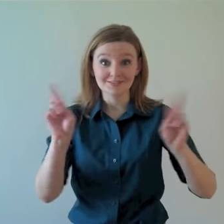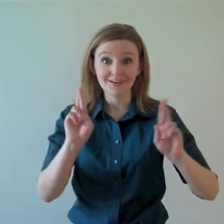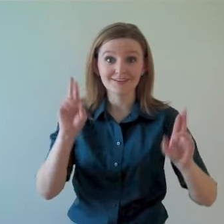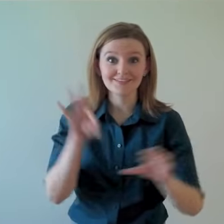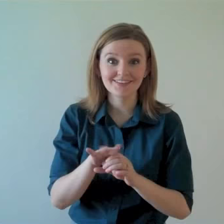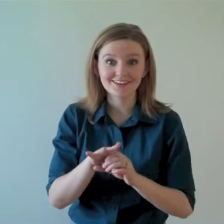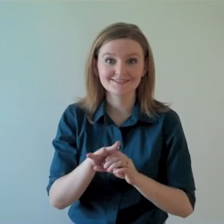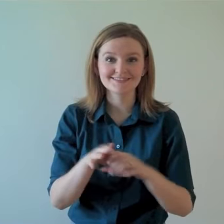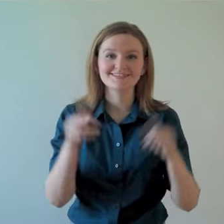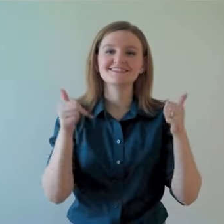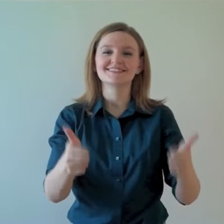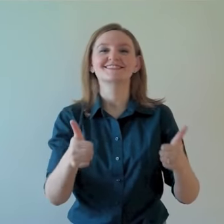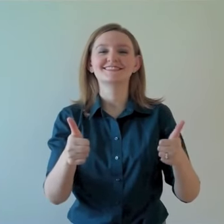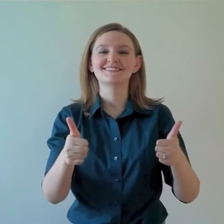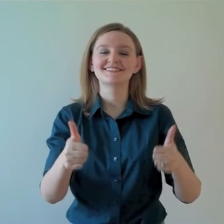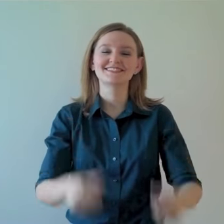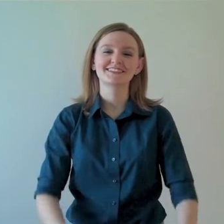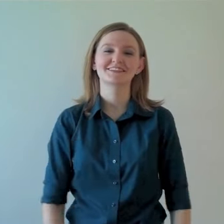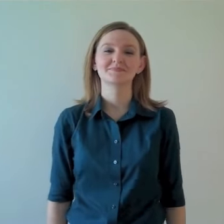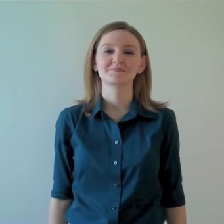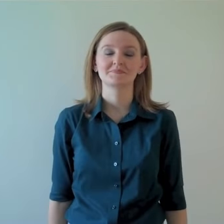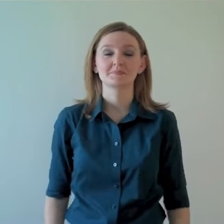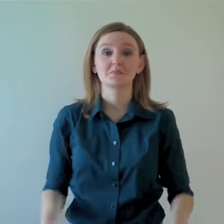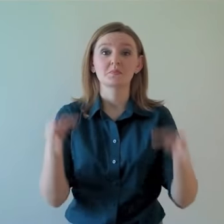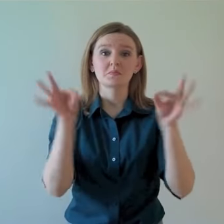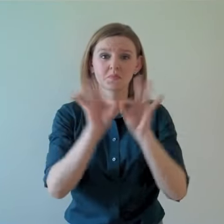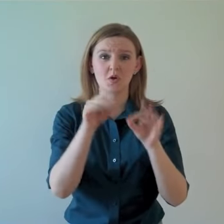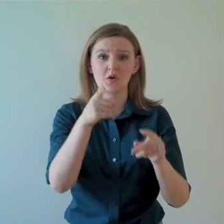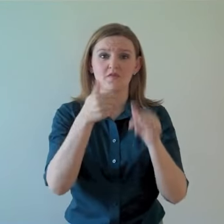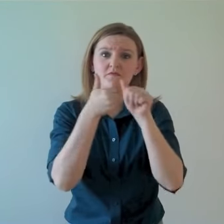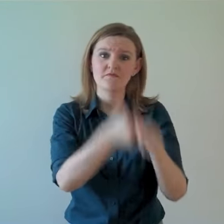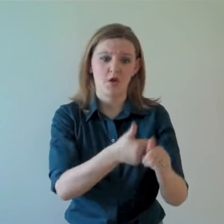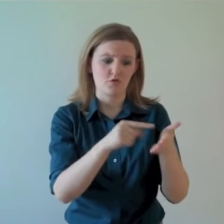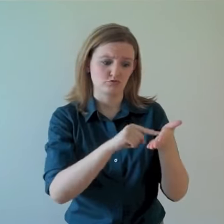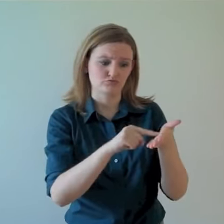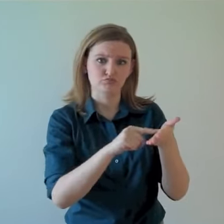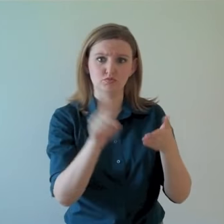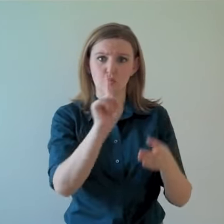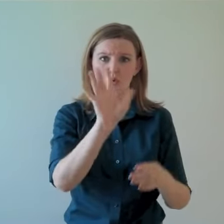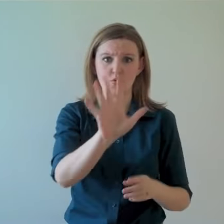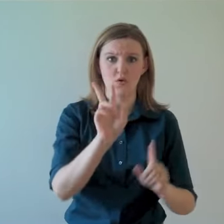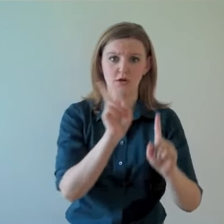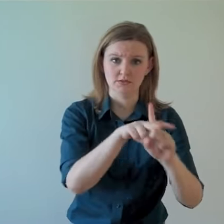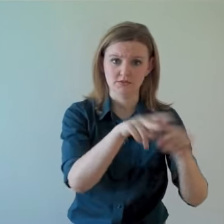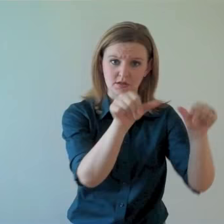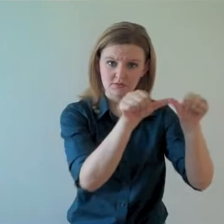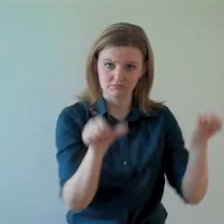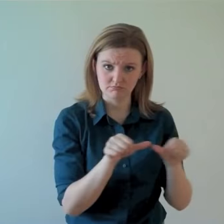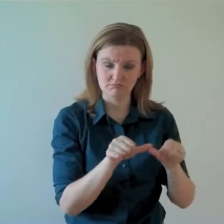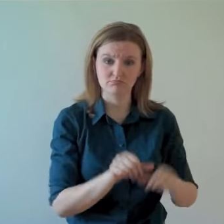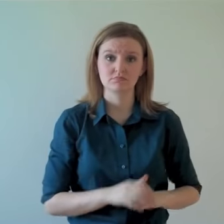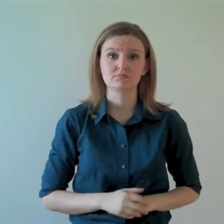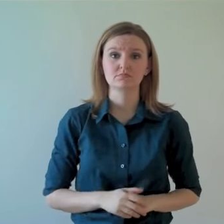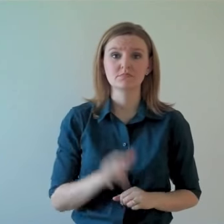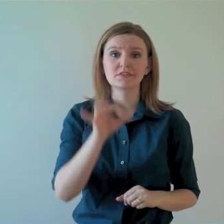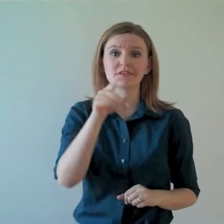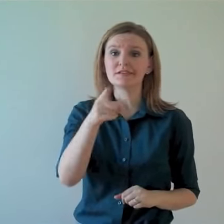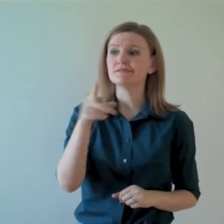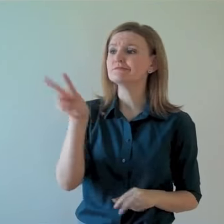So, you're ready to vote? Great! It's important you go to the polling place printed on your voter ID card.